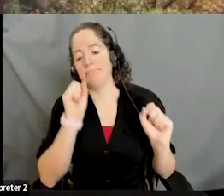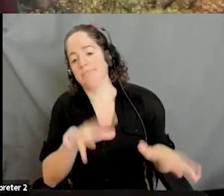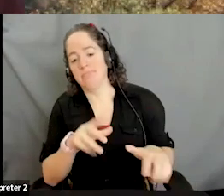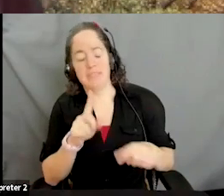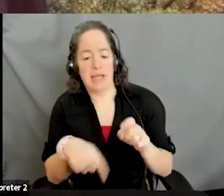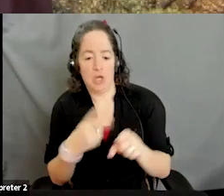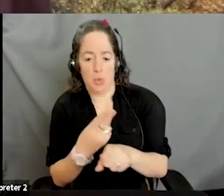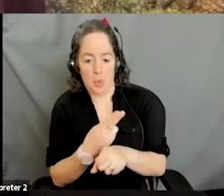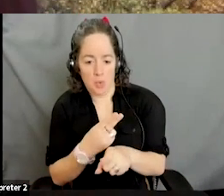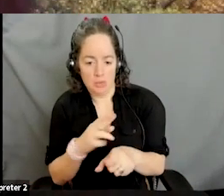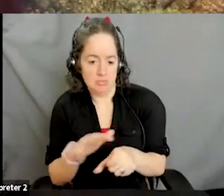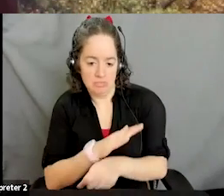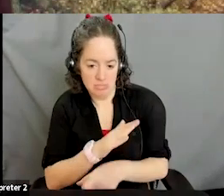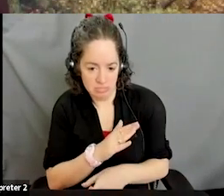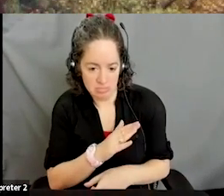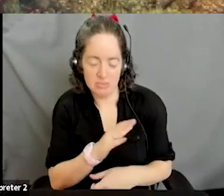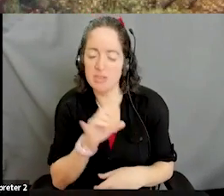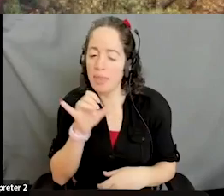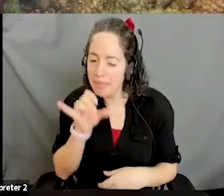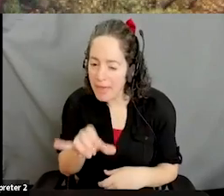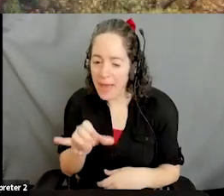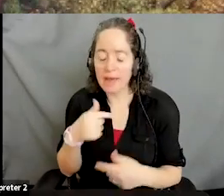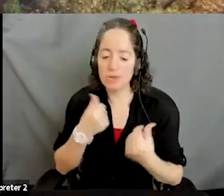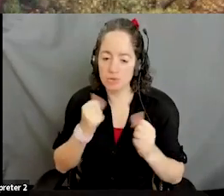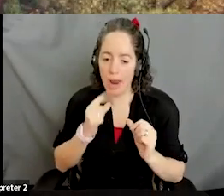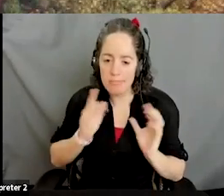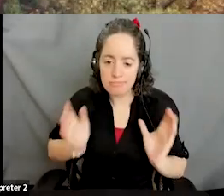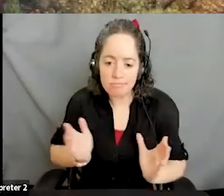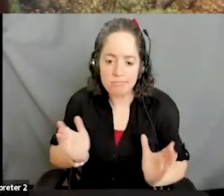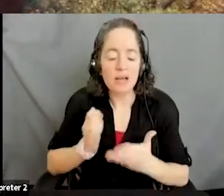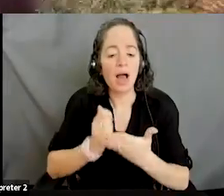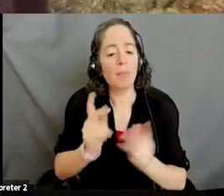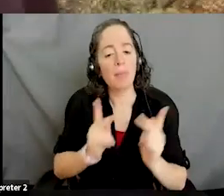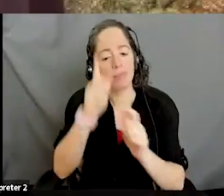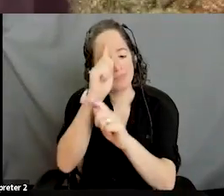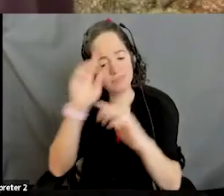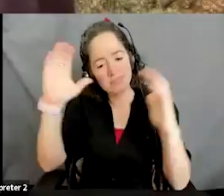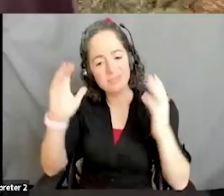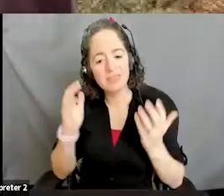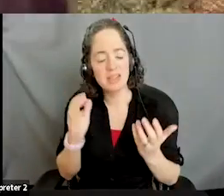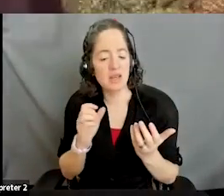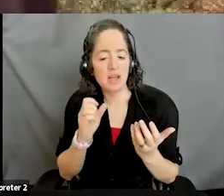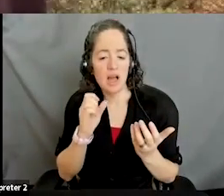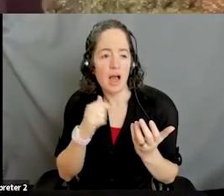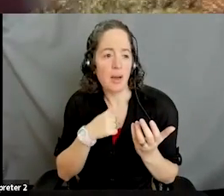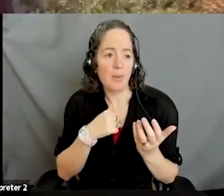a full awareness of the impact of accessibility. It's not a feature set. It's human decency.